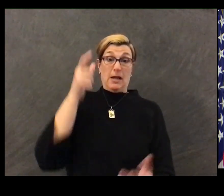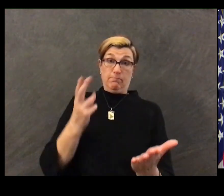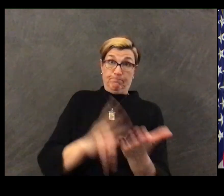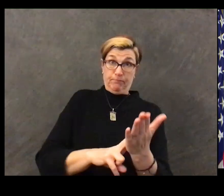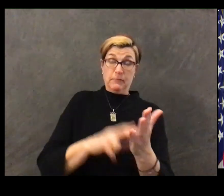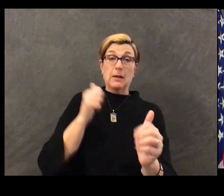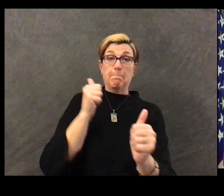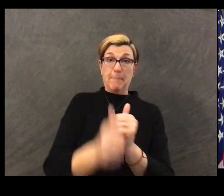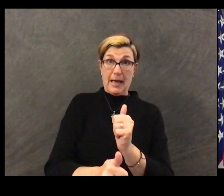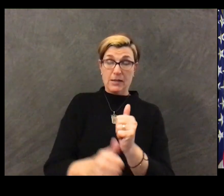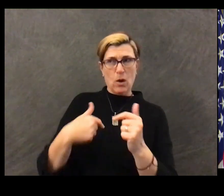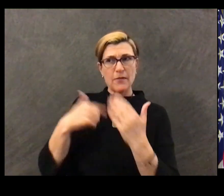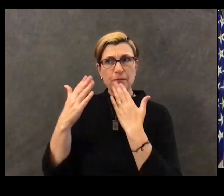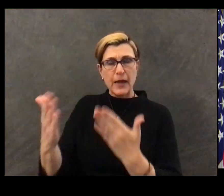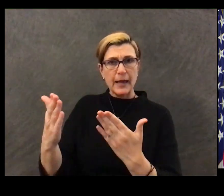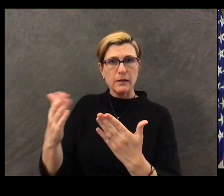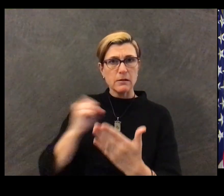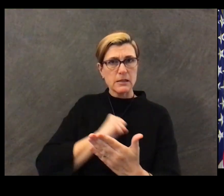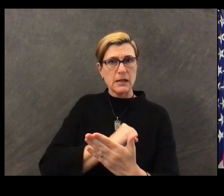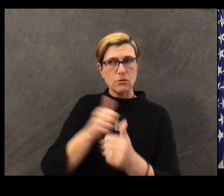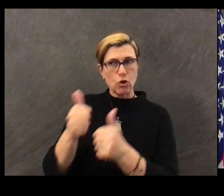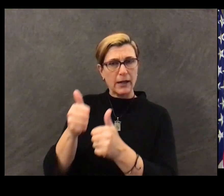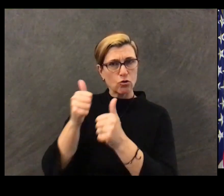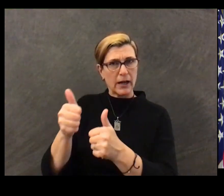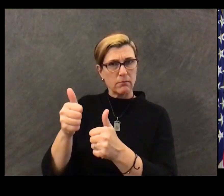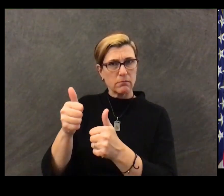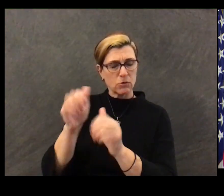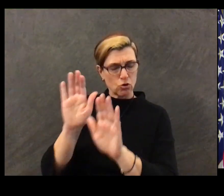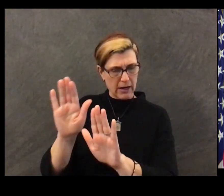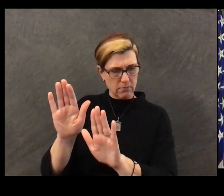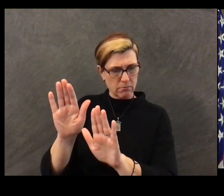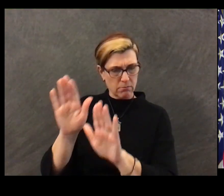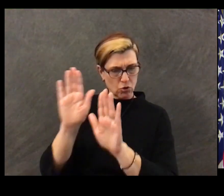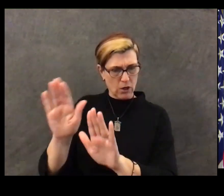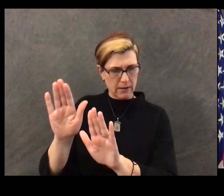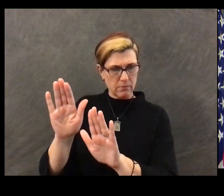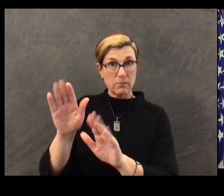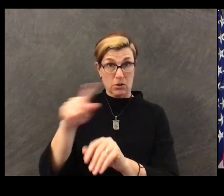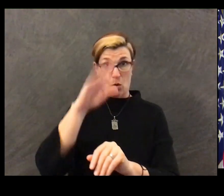vote great it's as you know is a unanimous vote how often do you see that